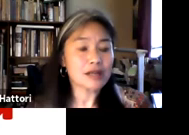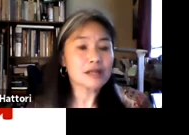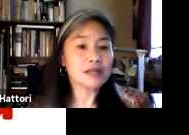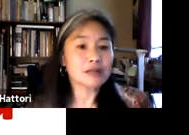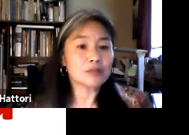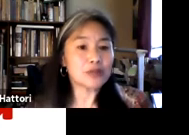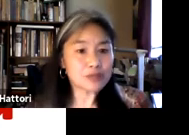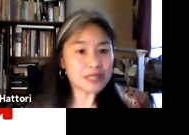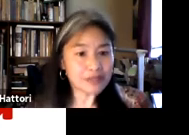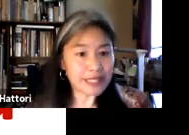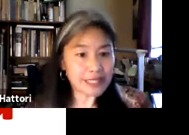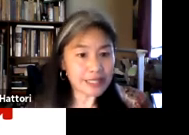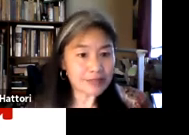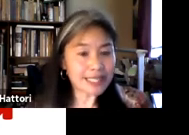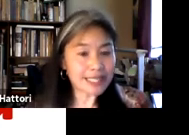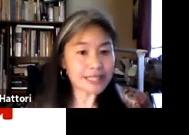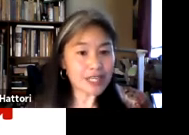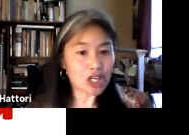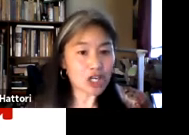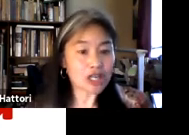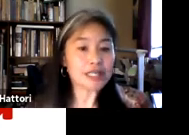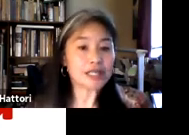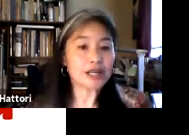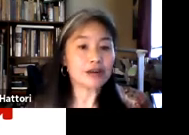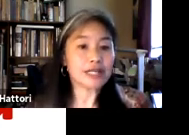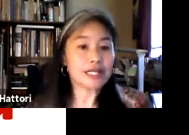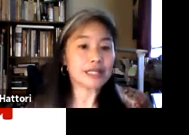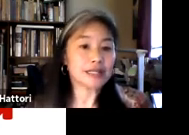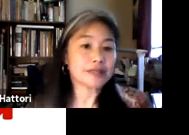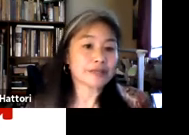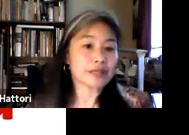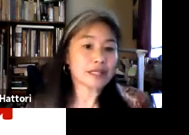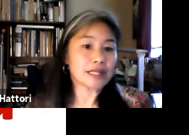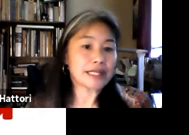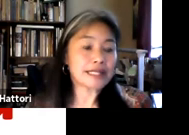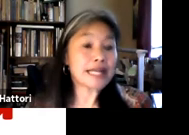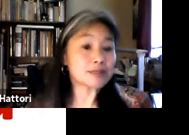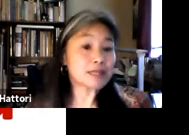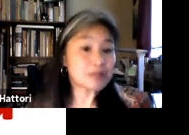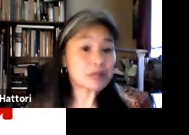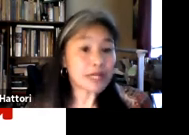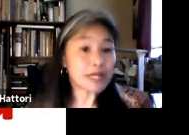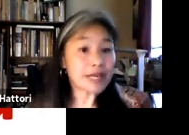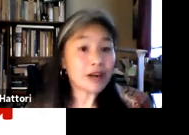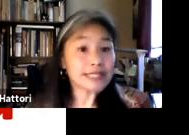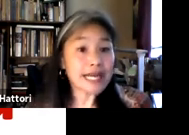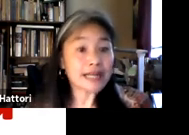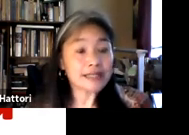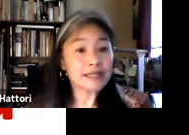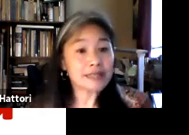conditions. Generally the size of these barracks were 20 square